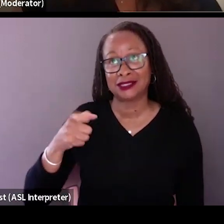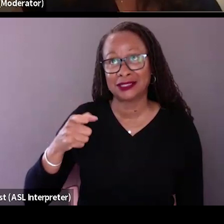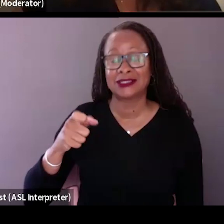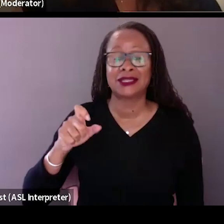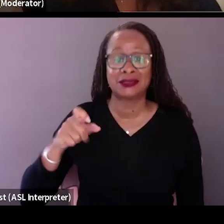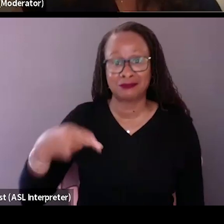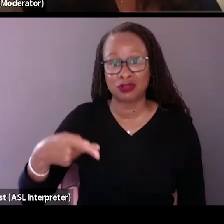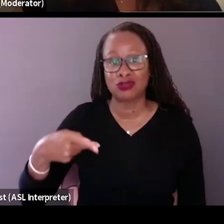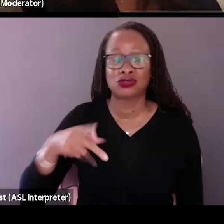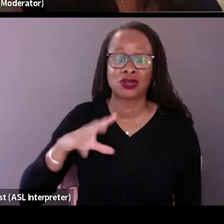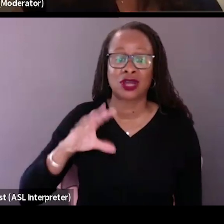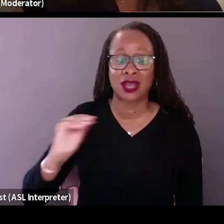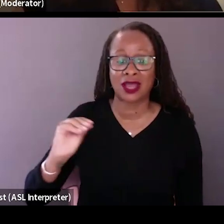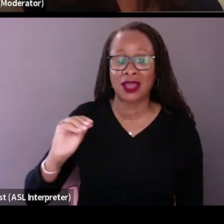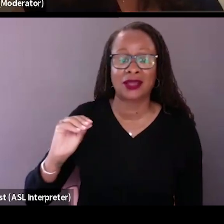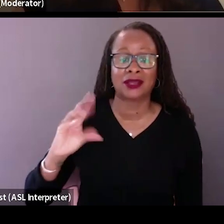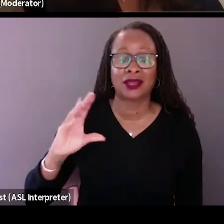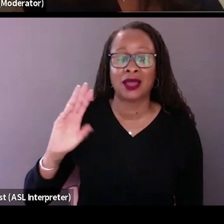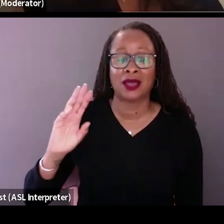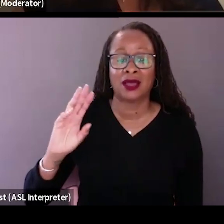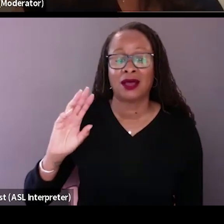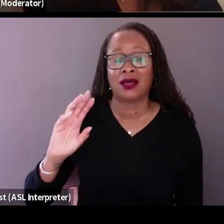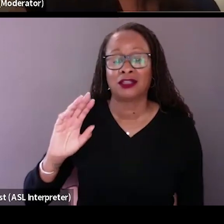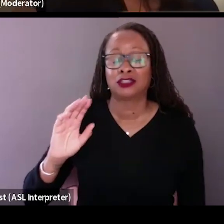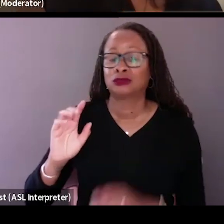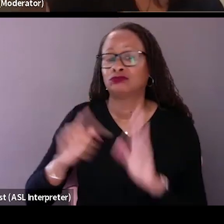Do you wanna take a second to describe yourselves?